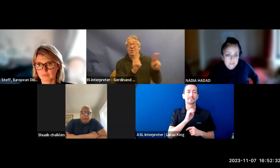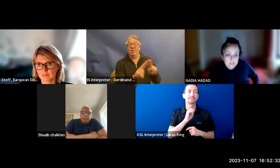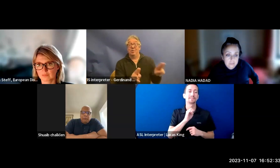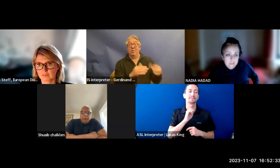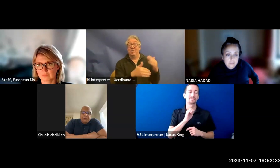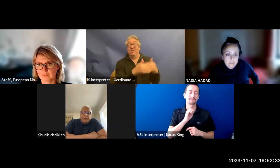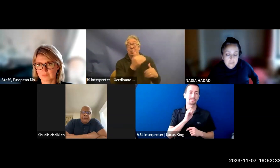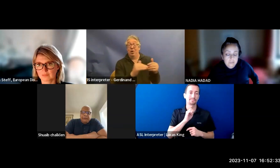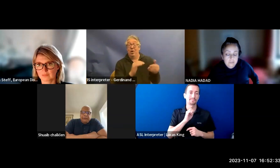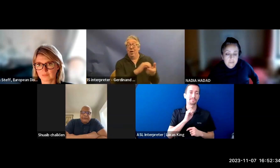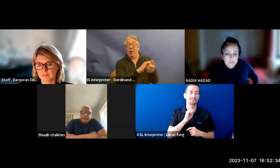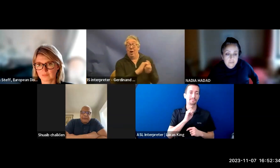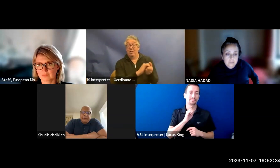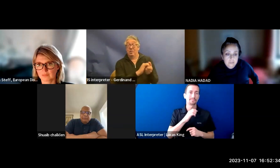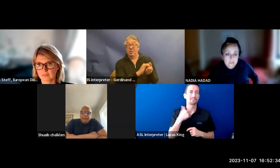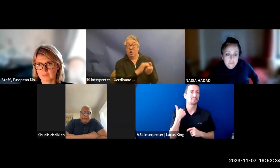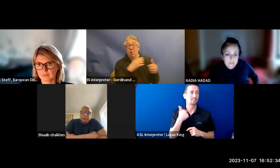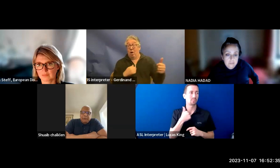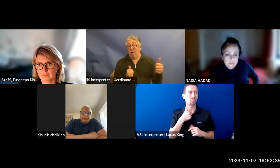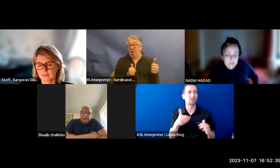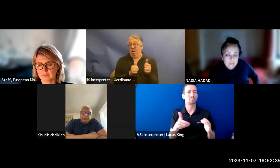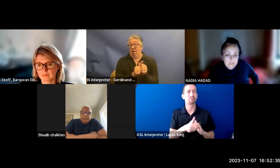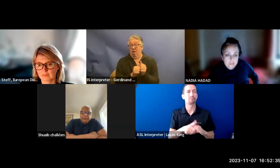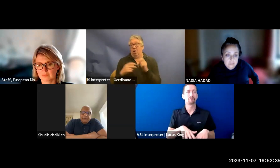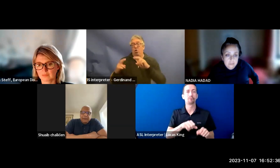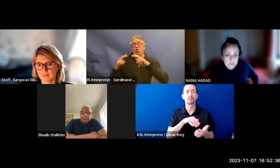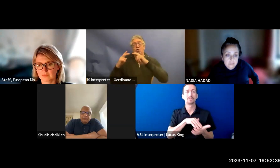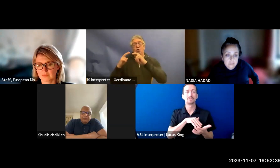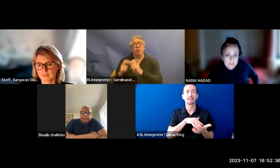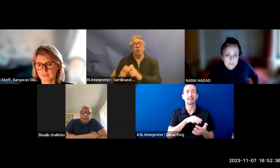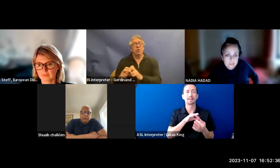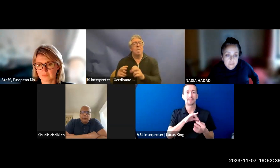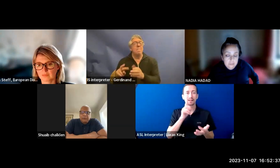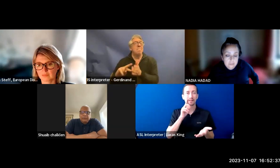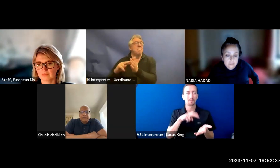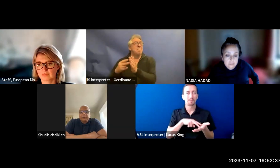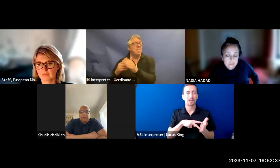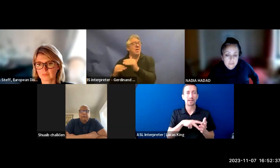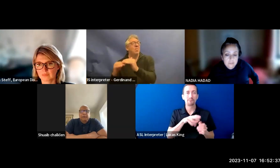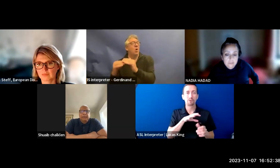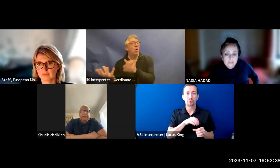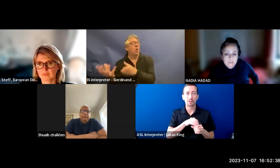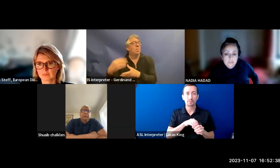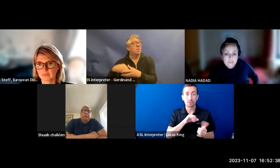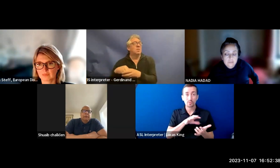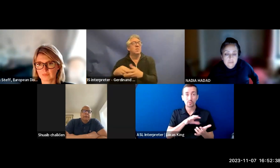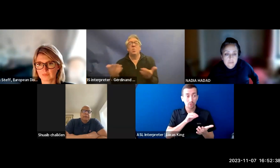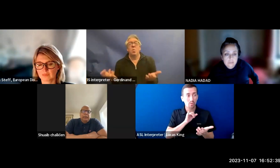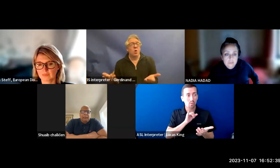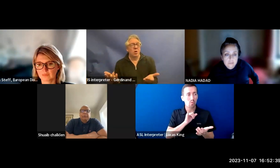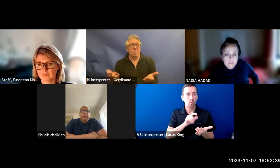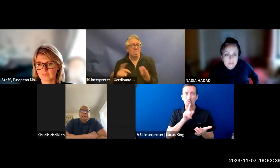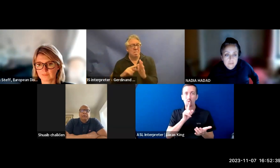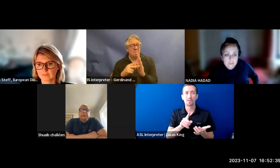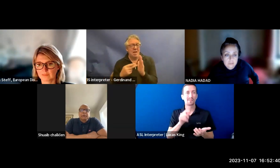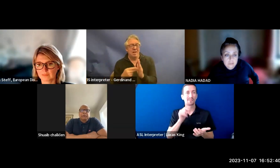We jointly did a study on meaningful participation and found out it's not really happening,